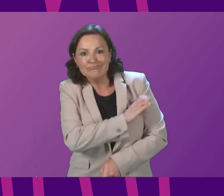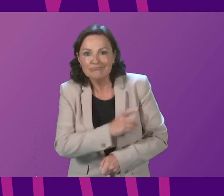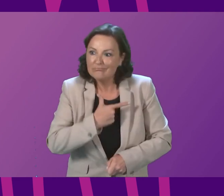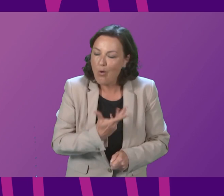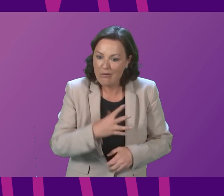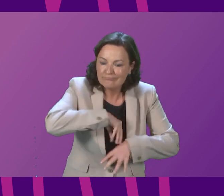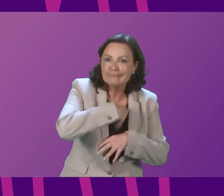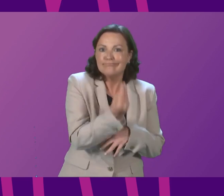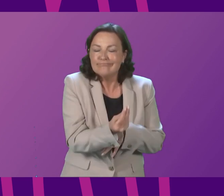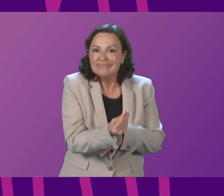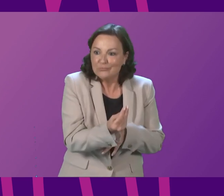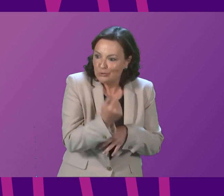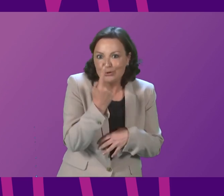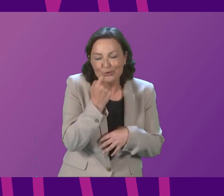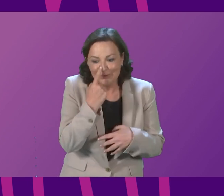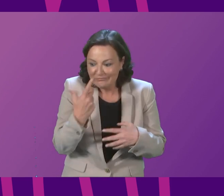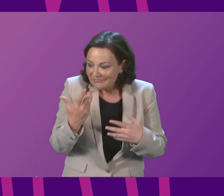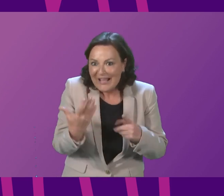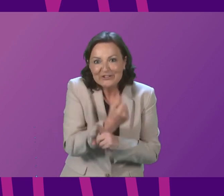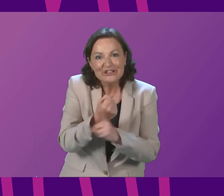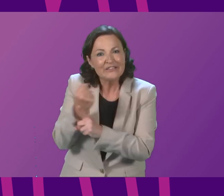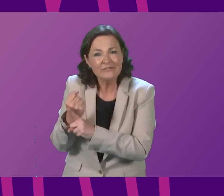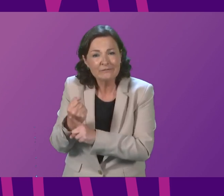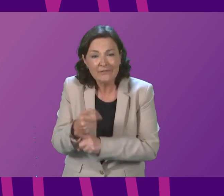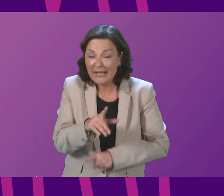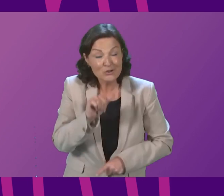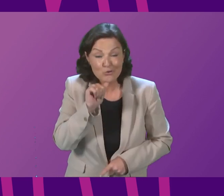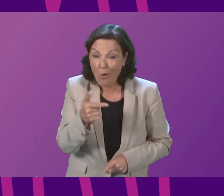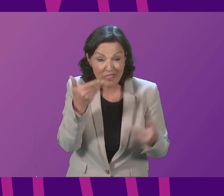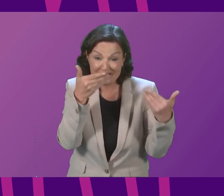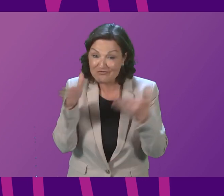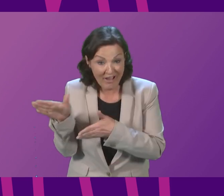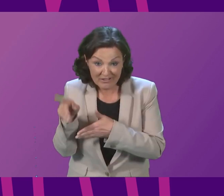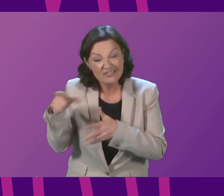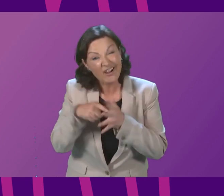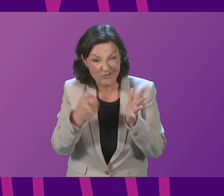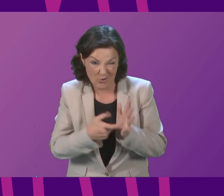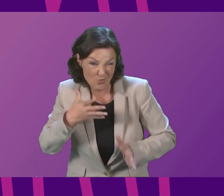fulfil our potential. Independence is not the distraction that Douglas Ross wants to pretend that it is.